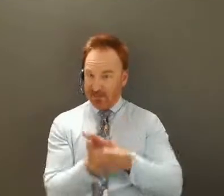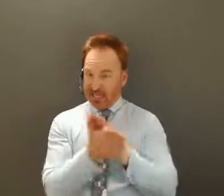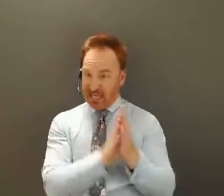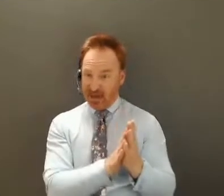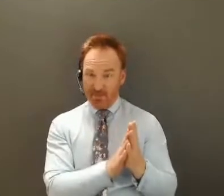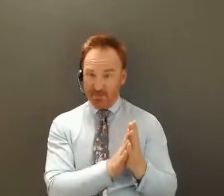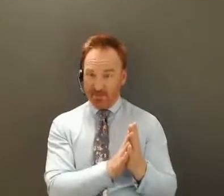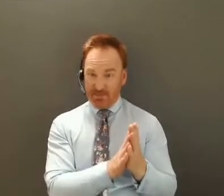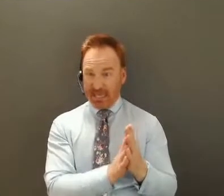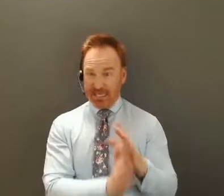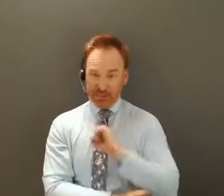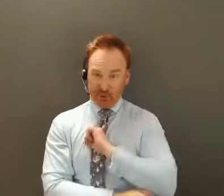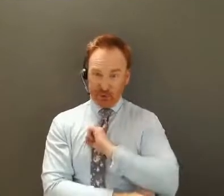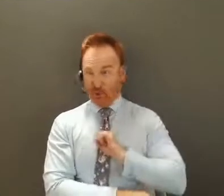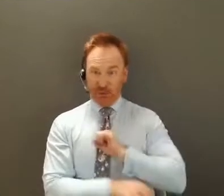still don't have access to